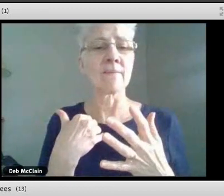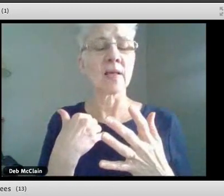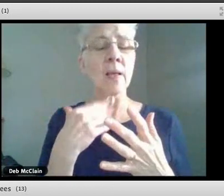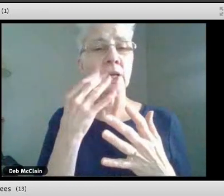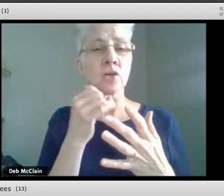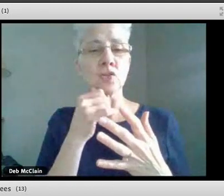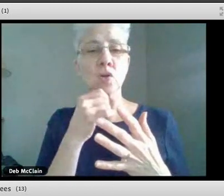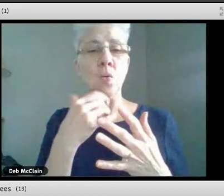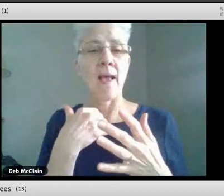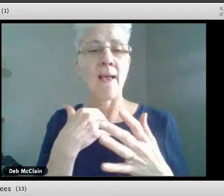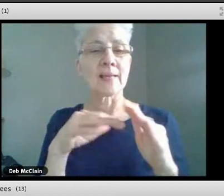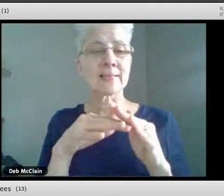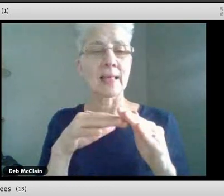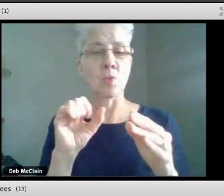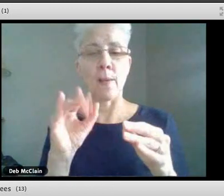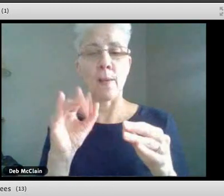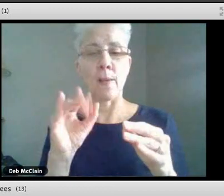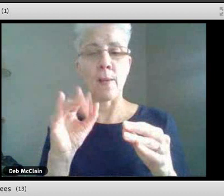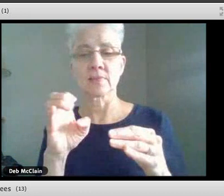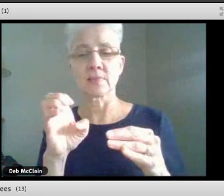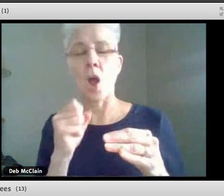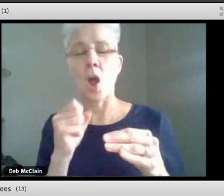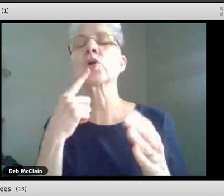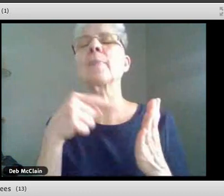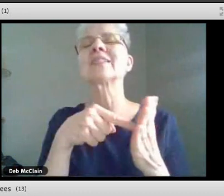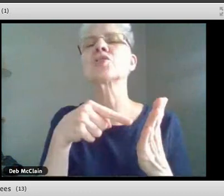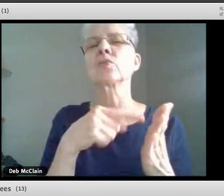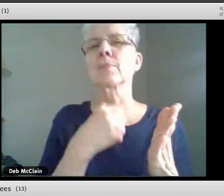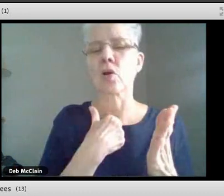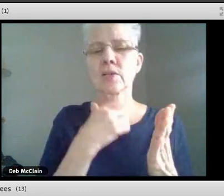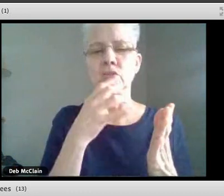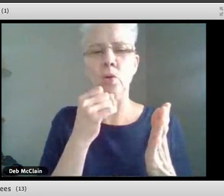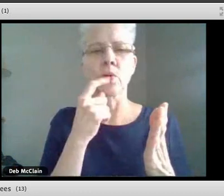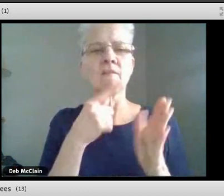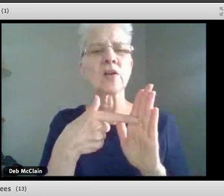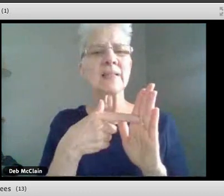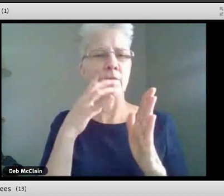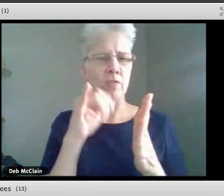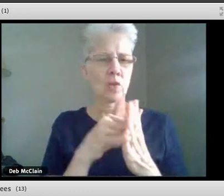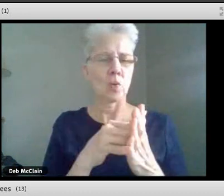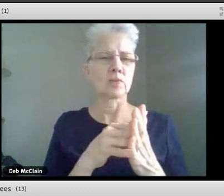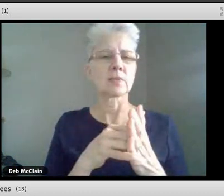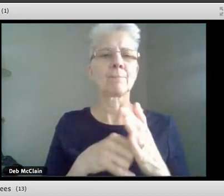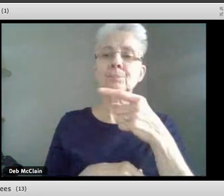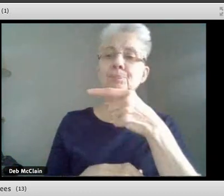so I've given you some examples of those. If you get that far, or if your library